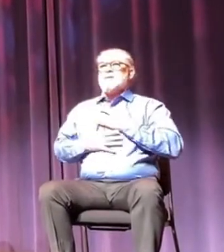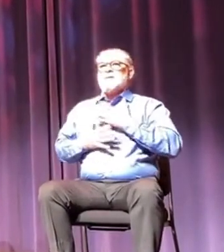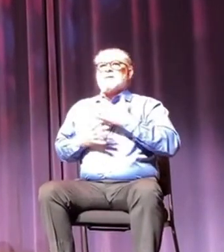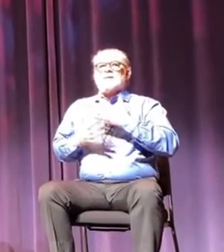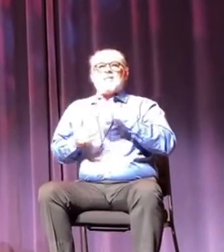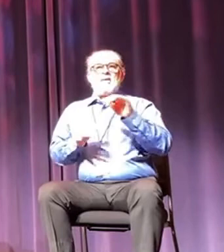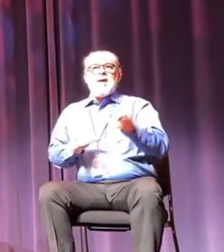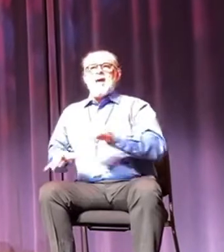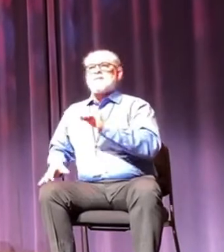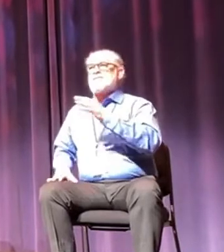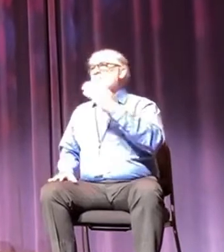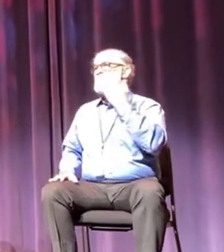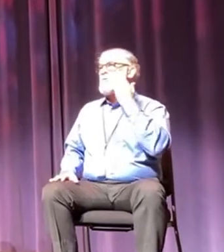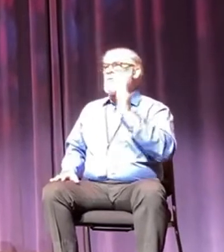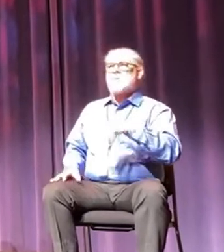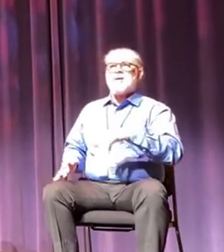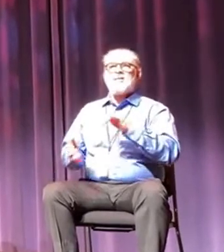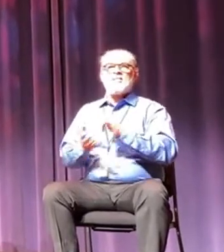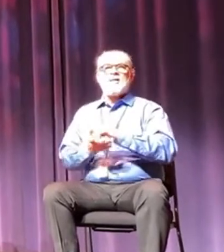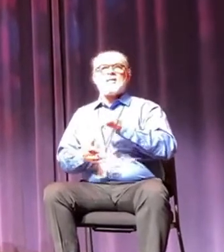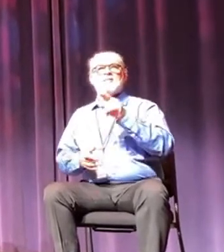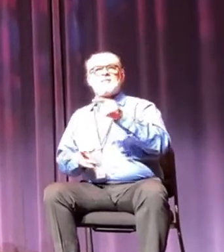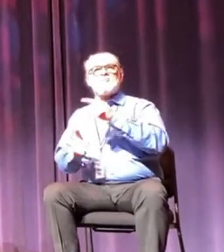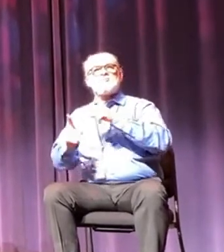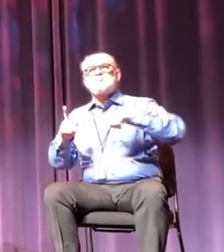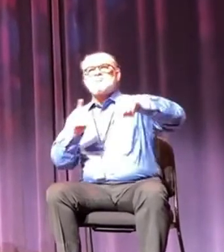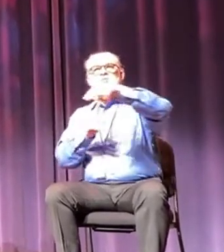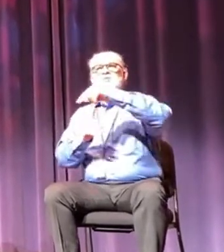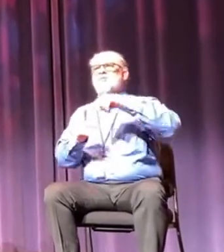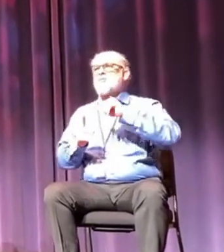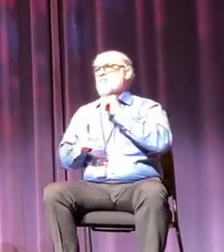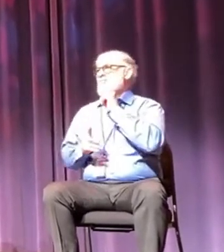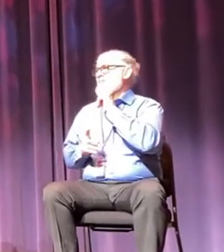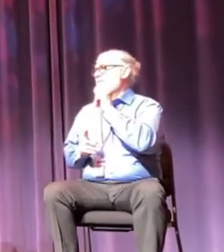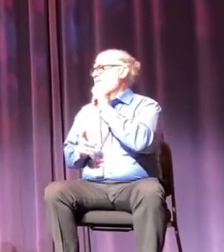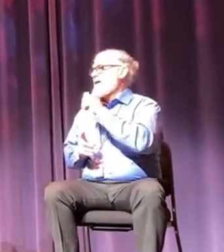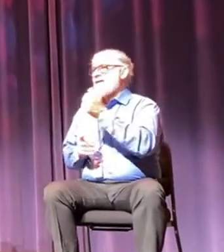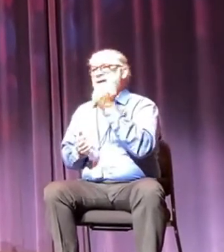The act of knowing the carceral is not everything.